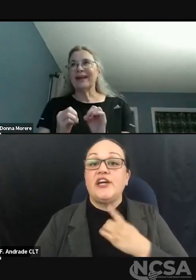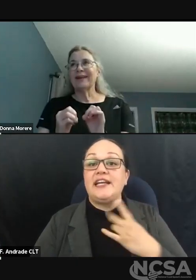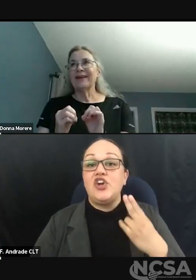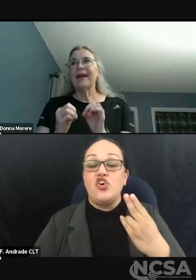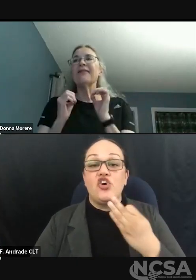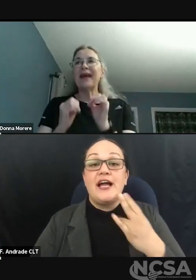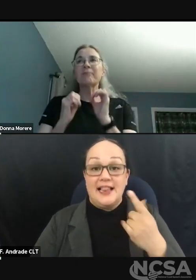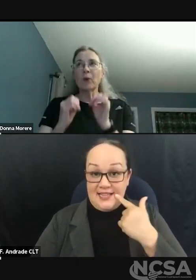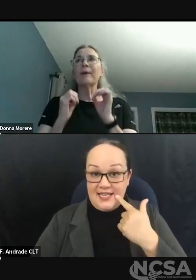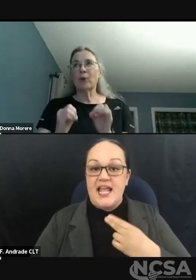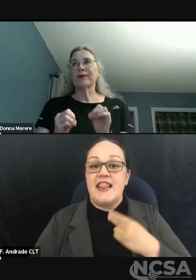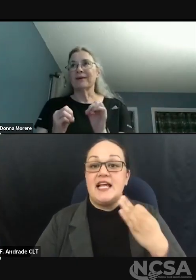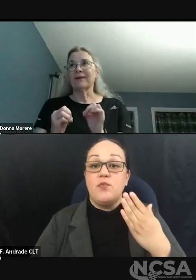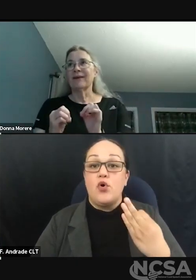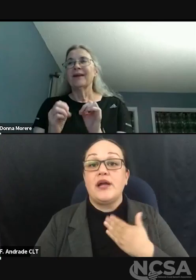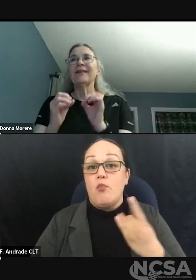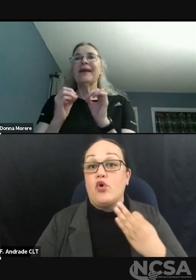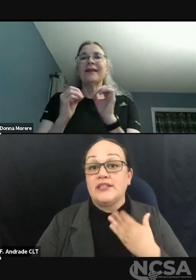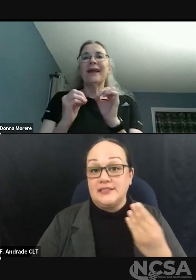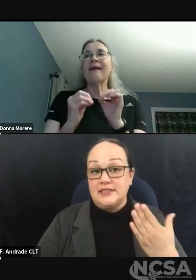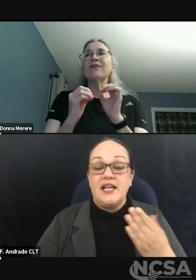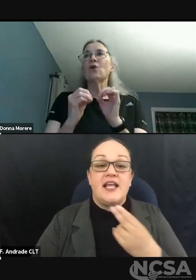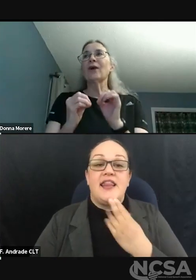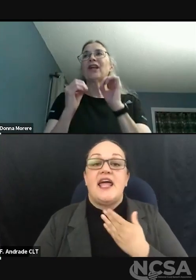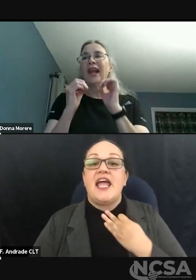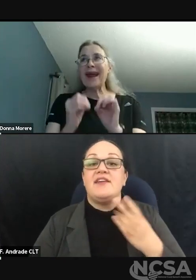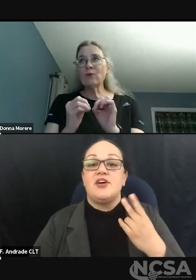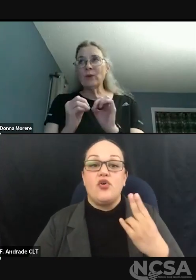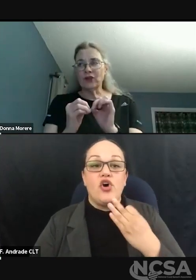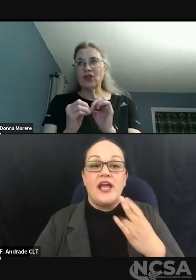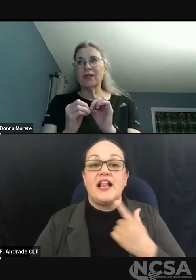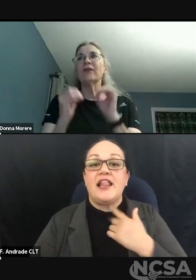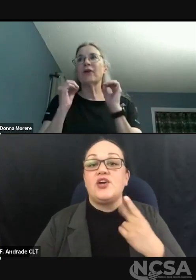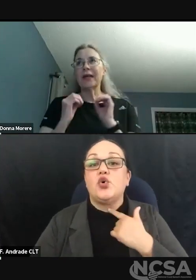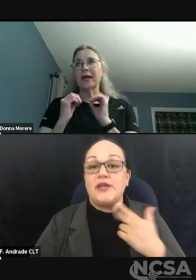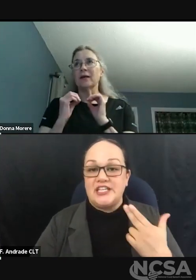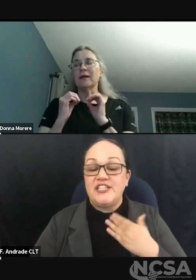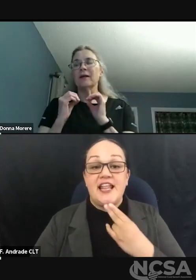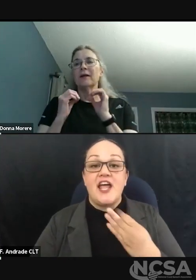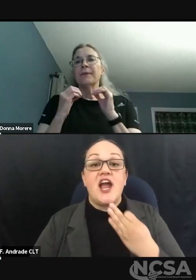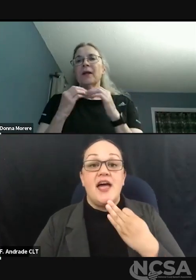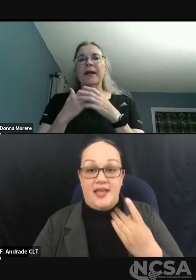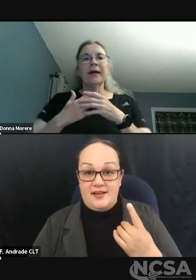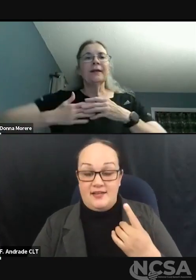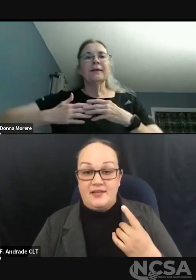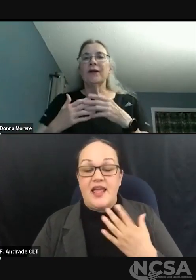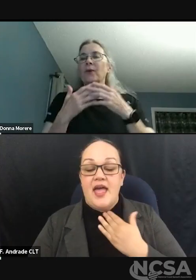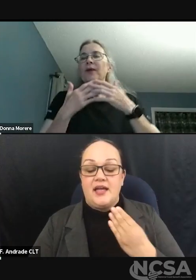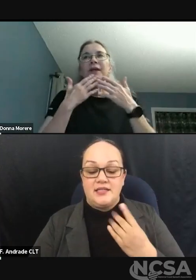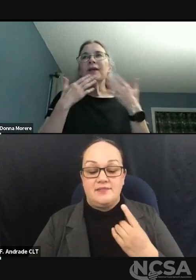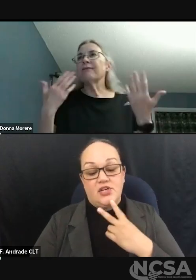and that's more important. They have the correct language in their head, and you know if